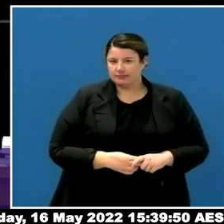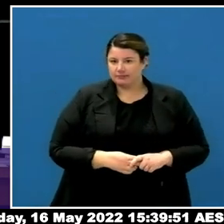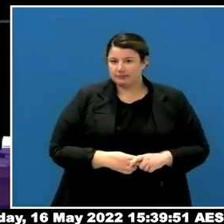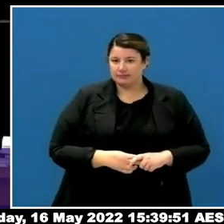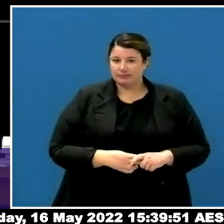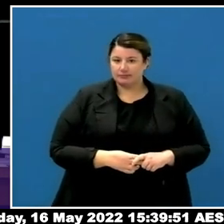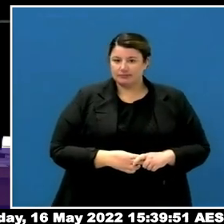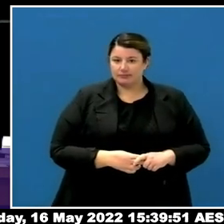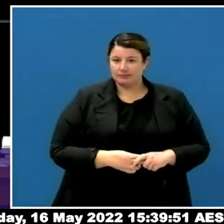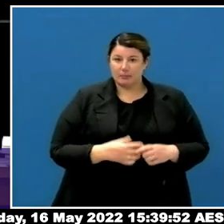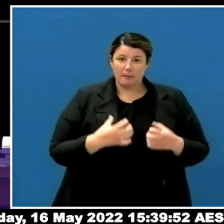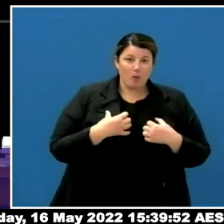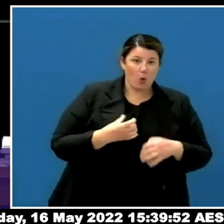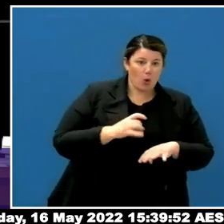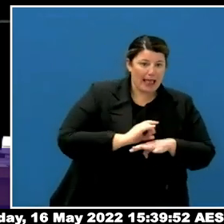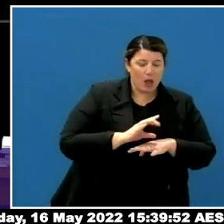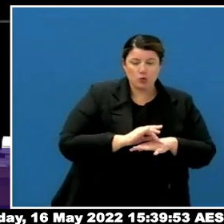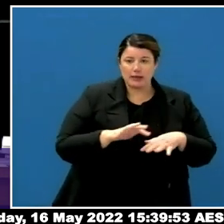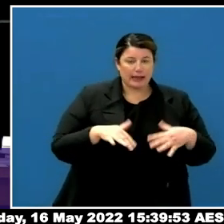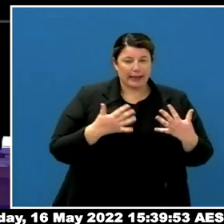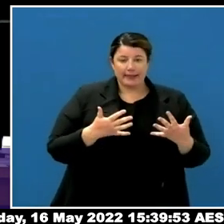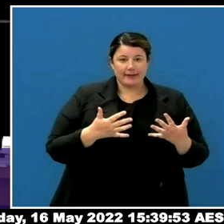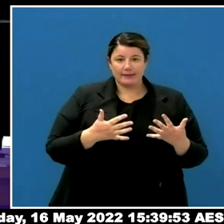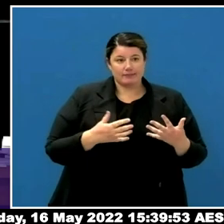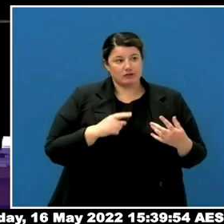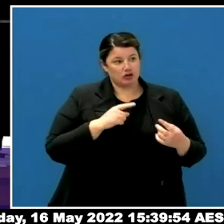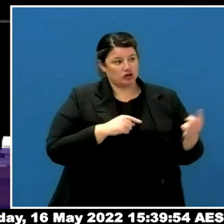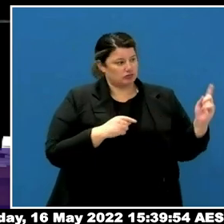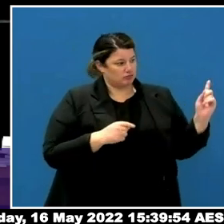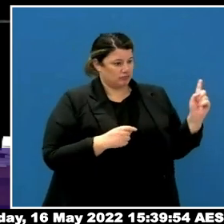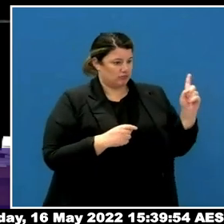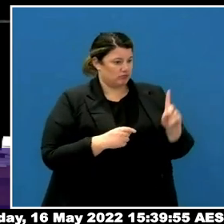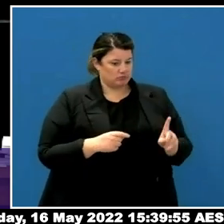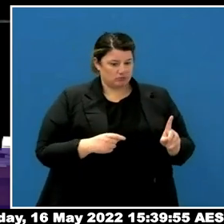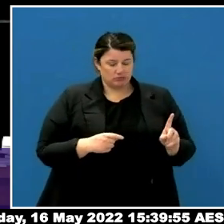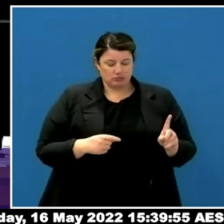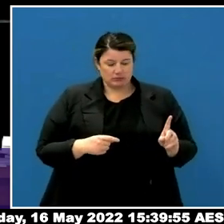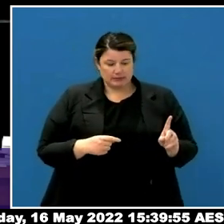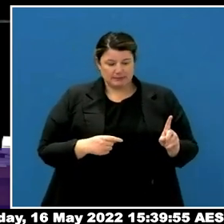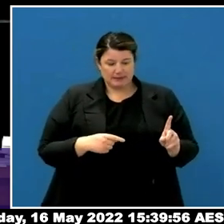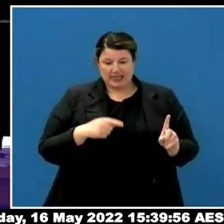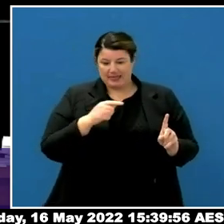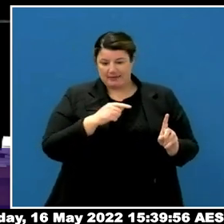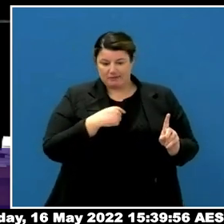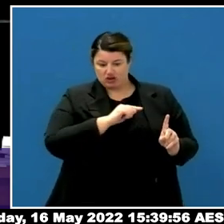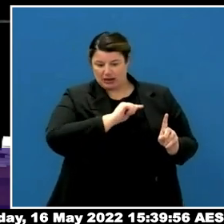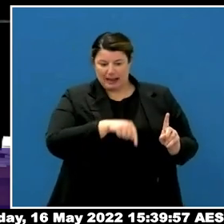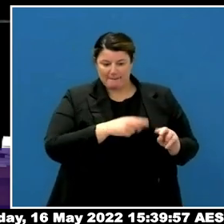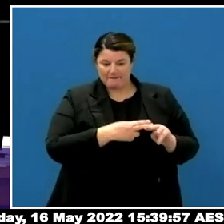There was just, you know, she was I guess there to - to be a support. Alright.